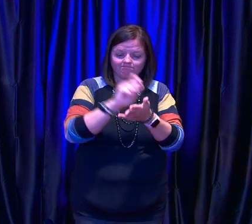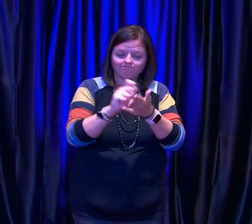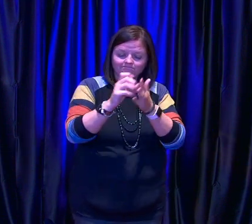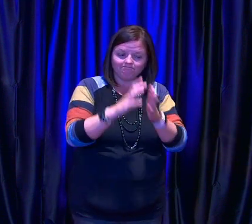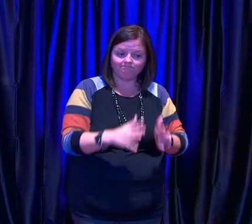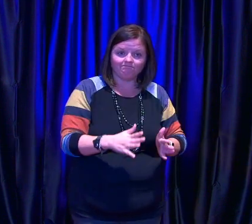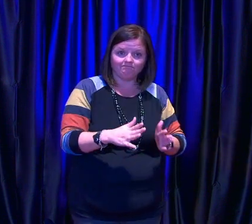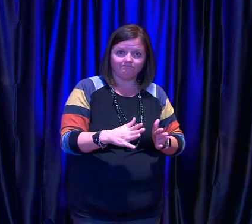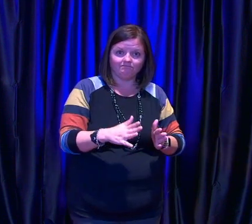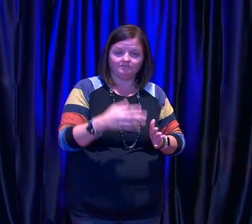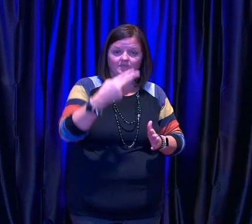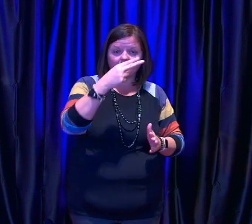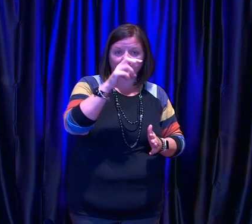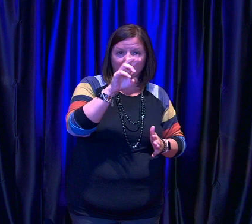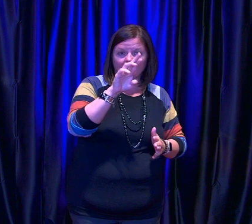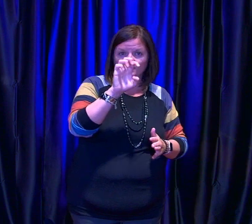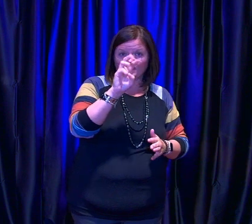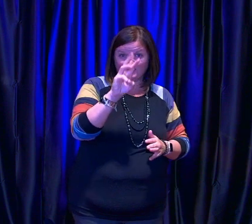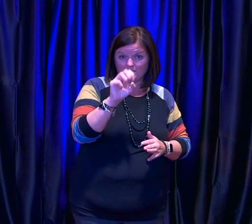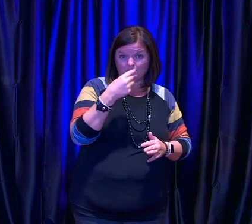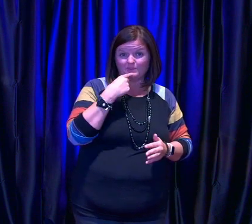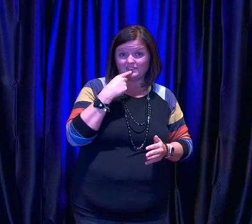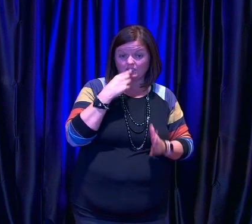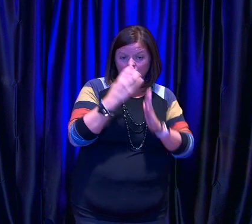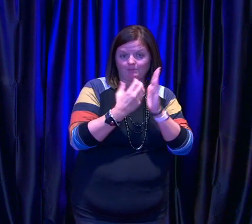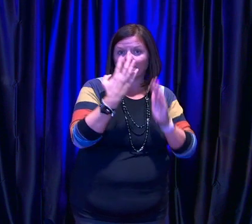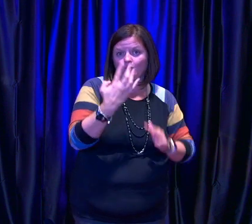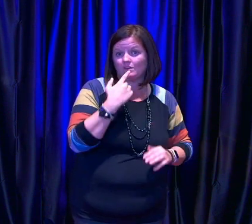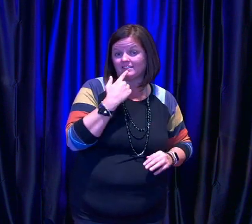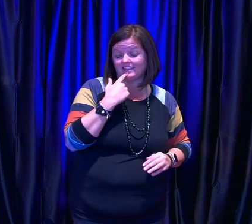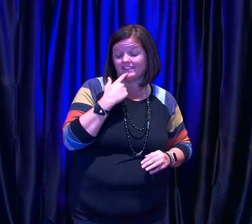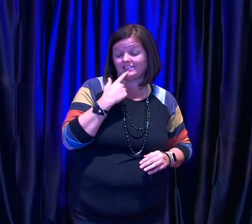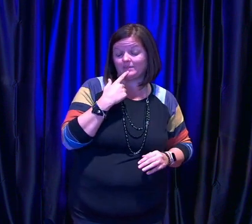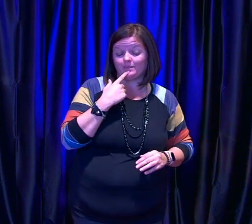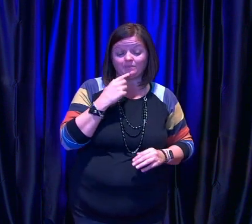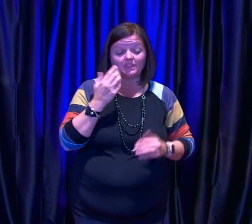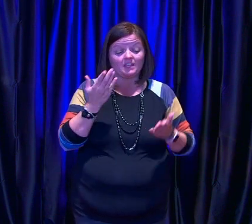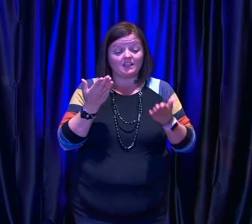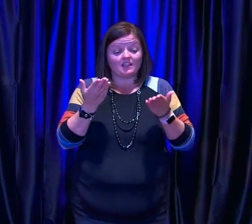in chapter four says it like this so there is a special